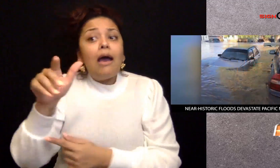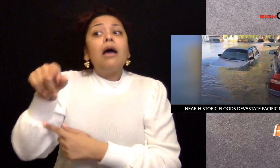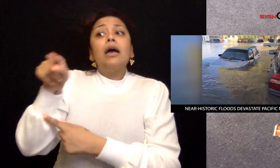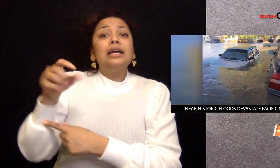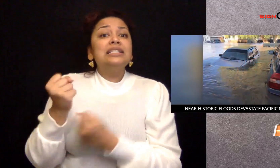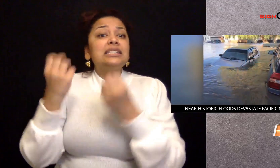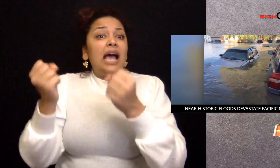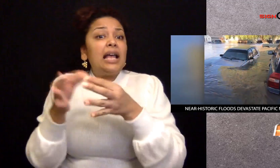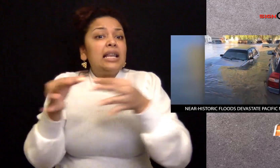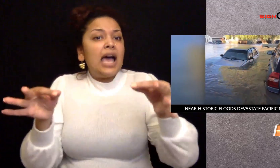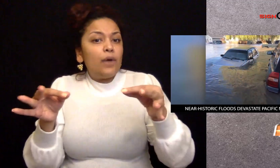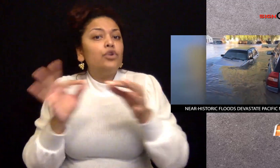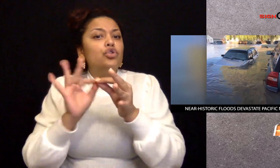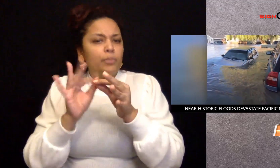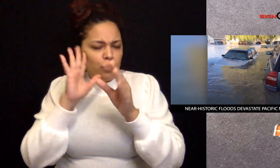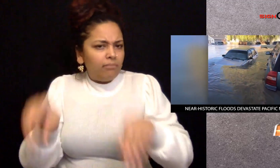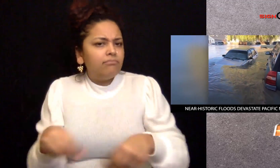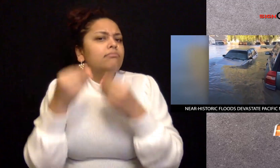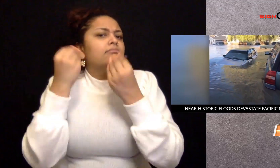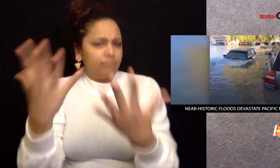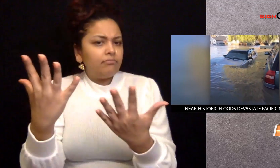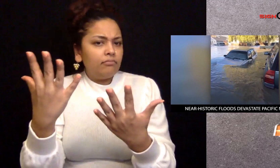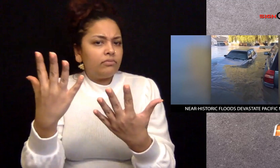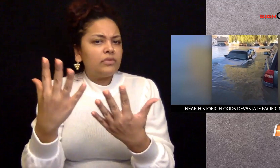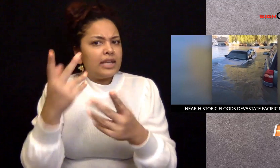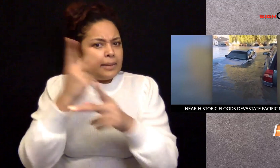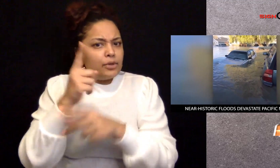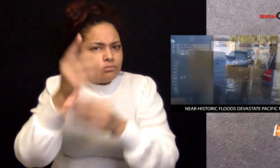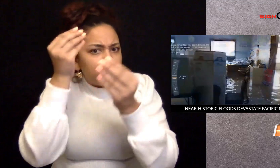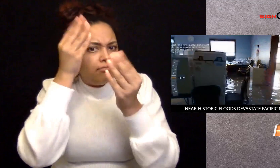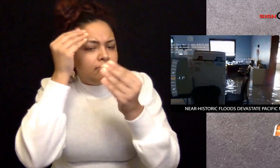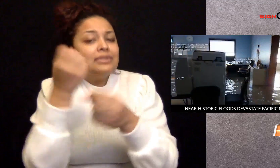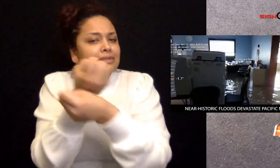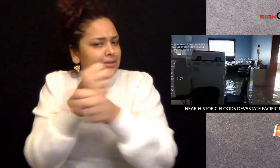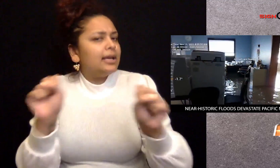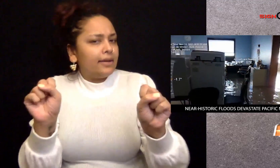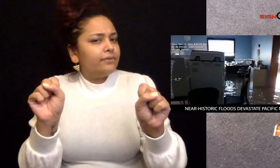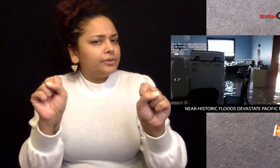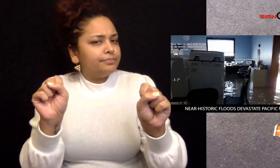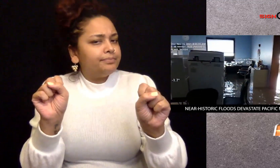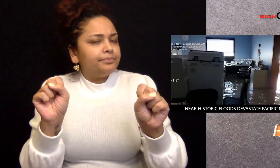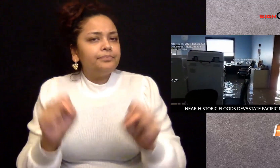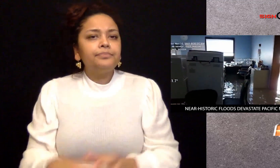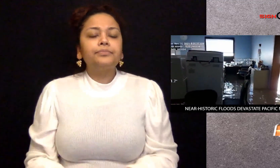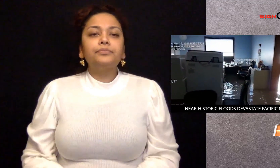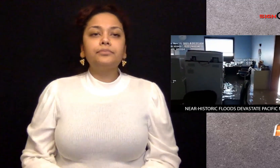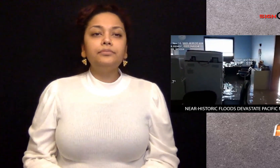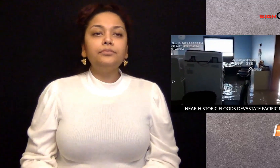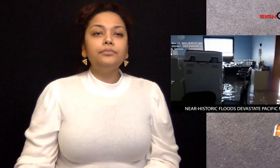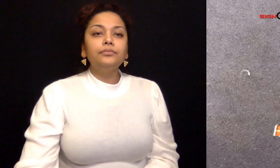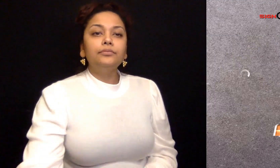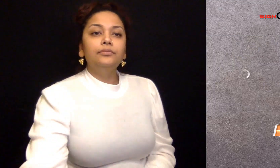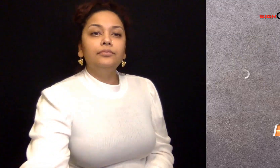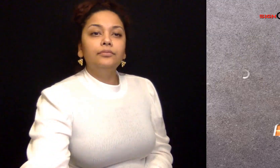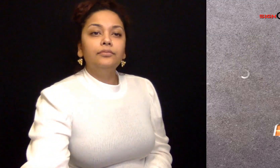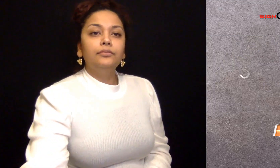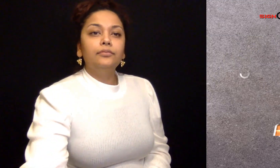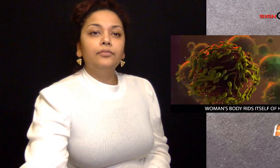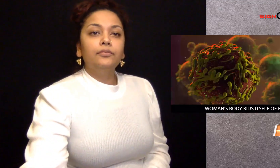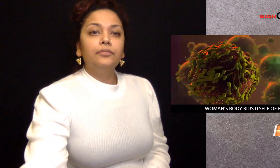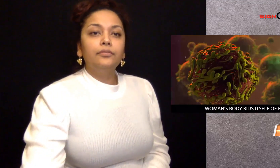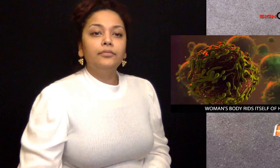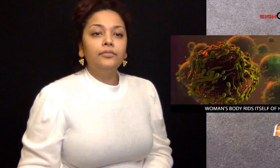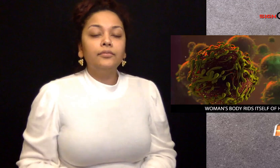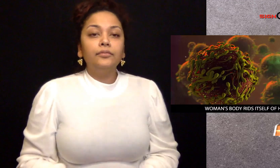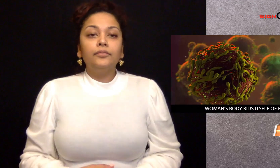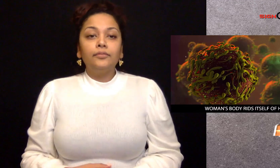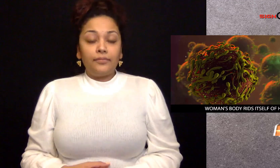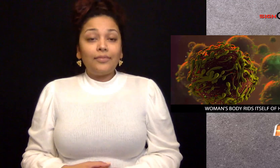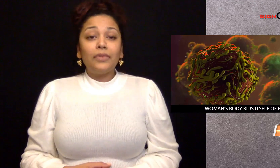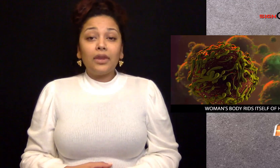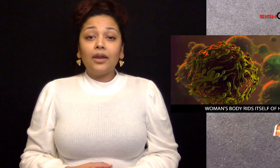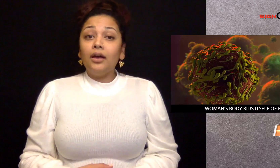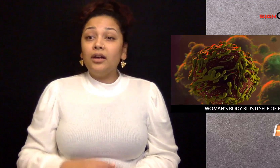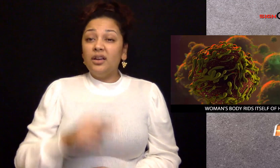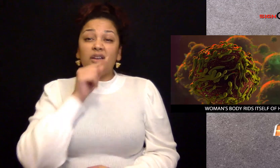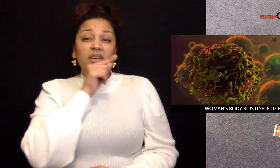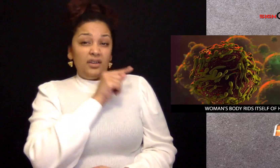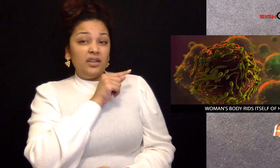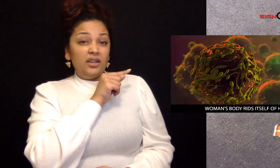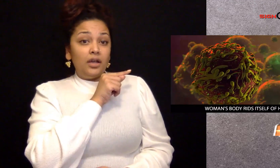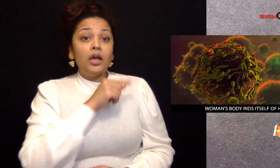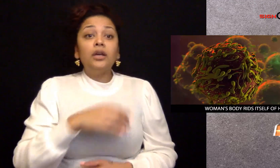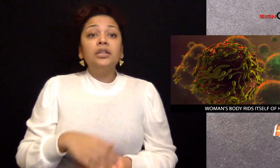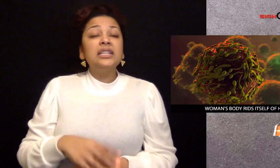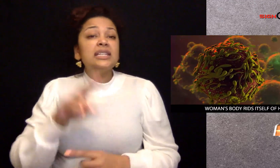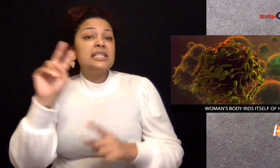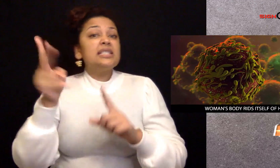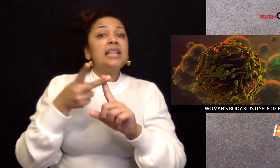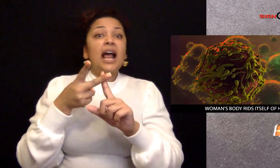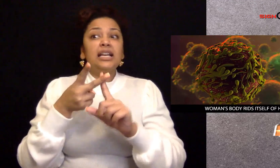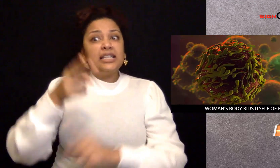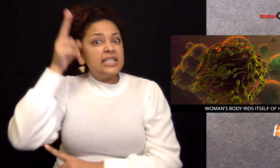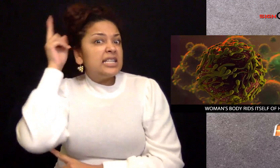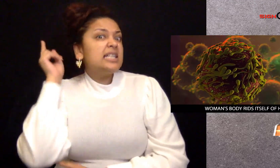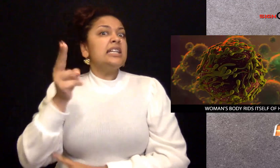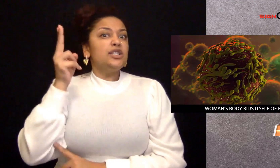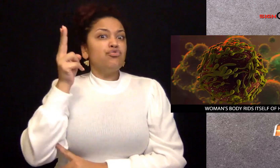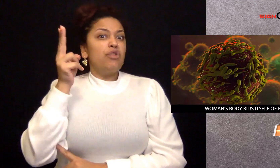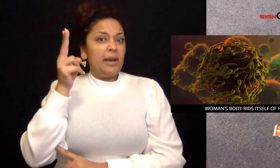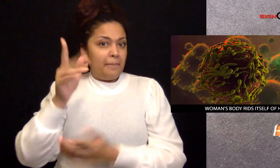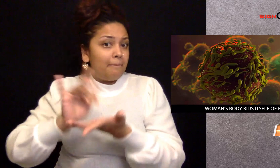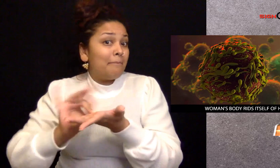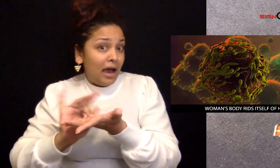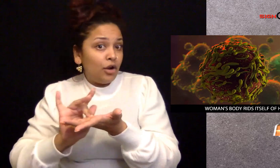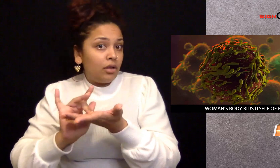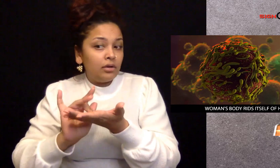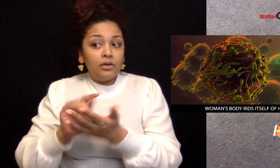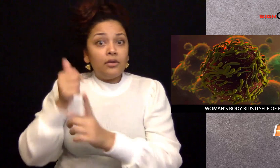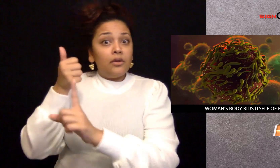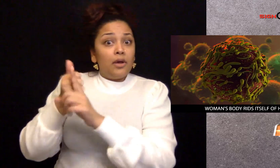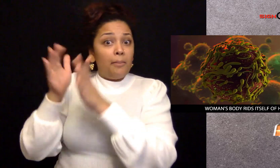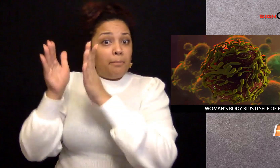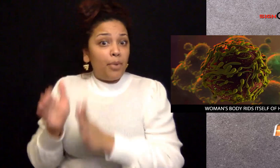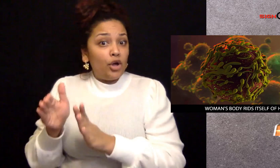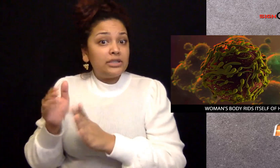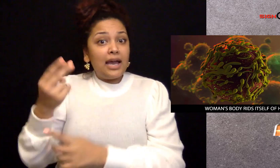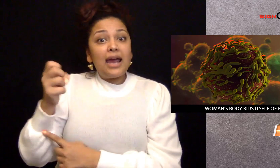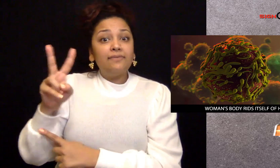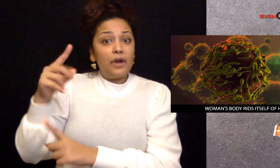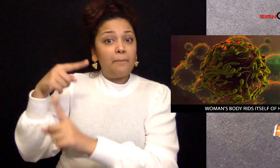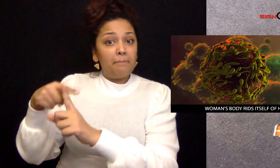press conferences with sign language interpretation to keep you informed and safe